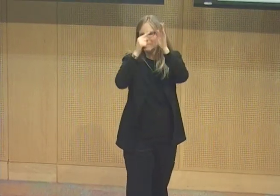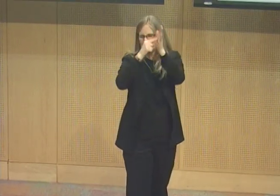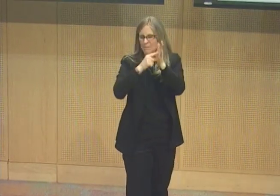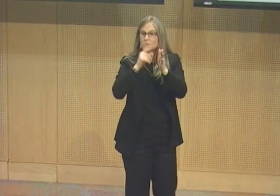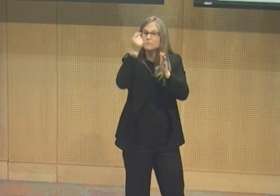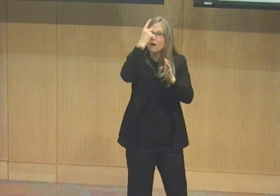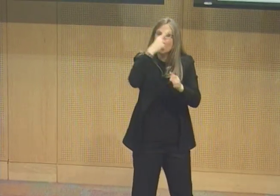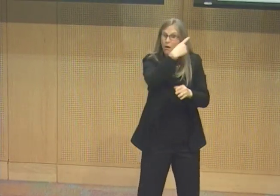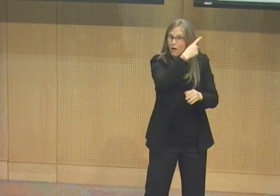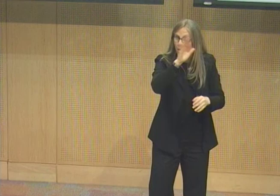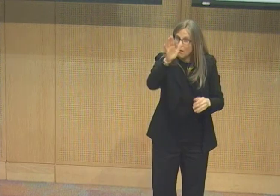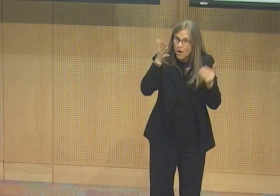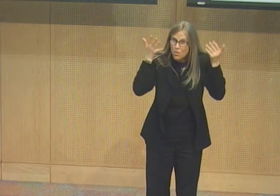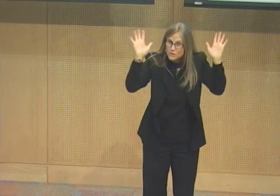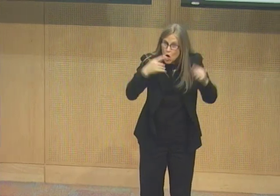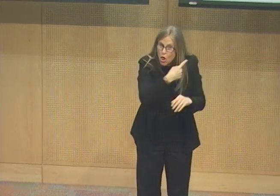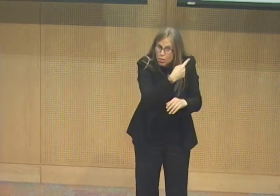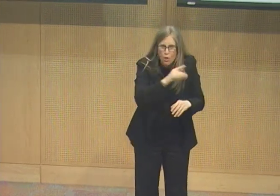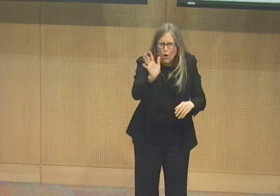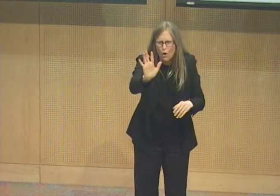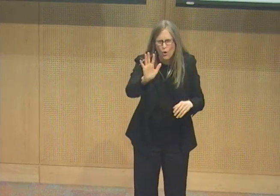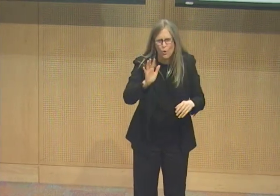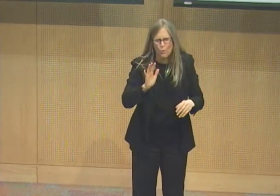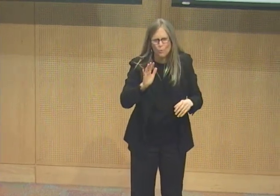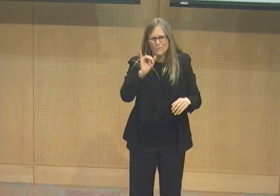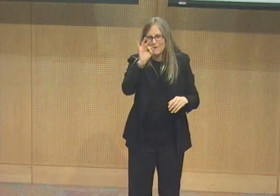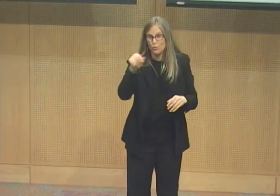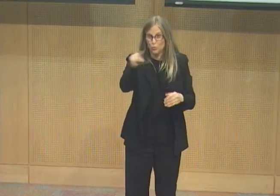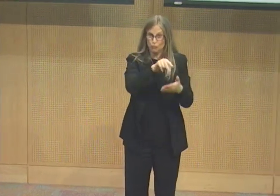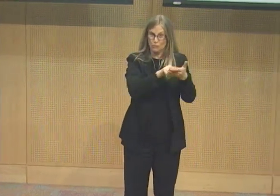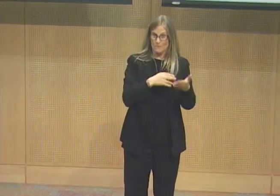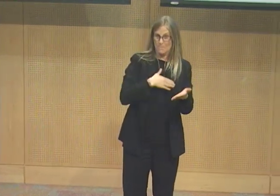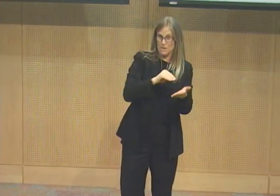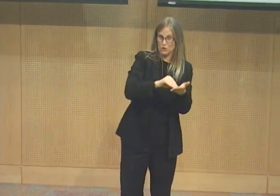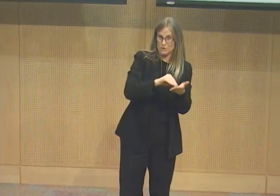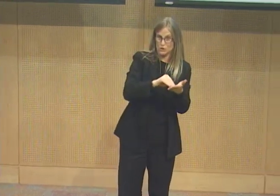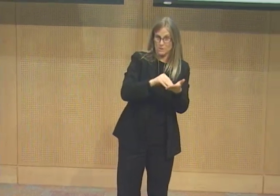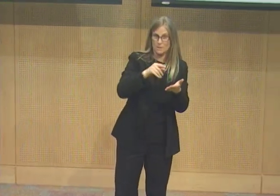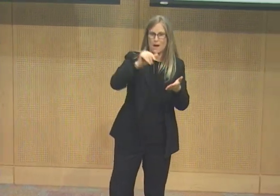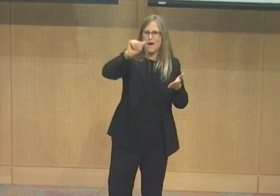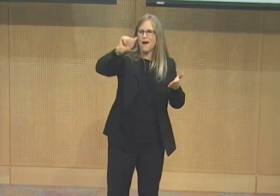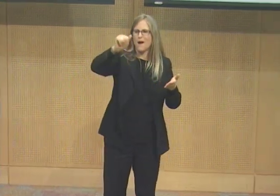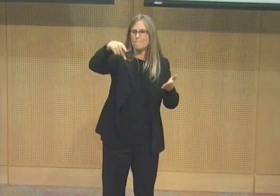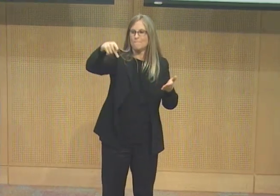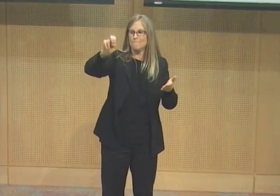I'm going to give you a few different examples. This isn't the research in its entirety.